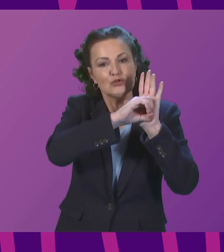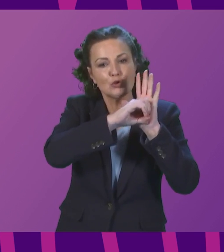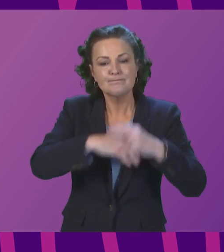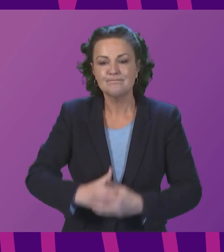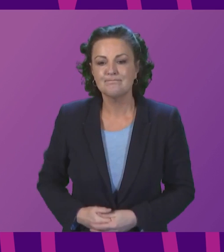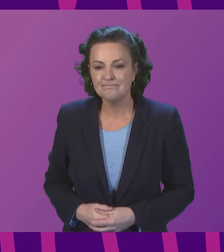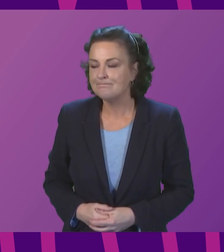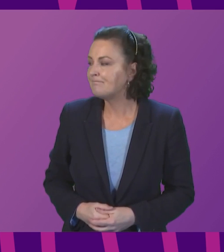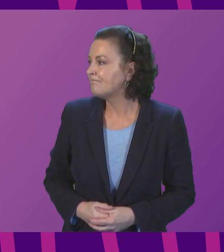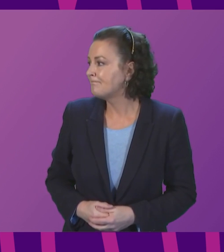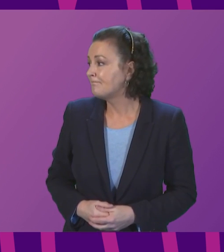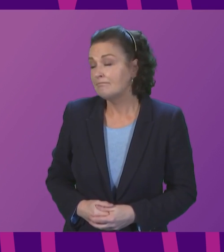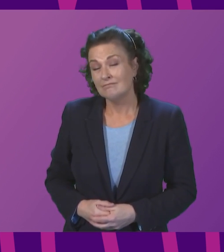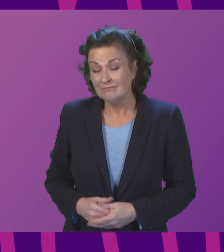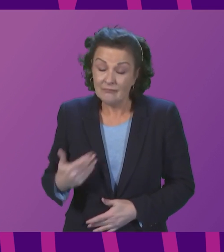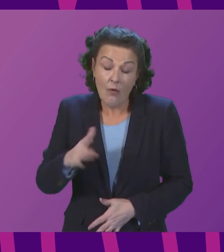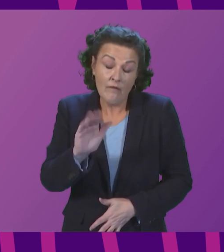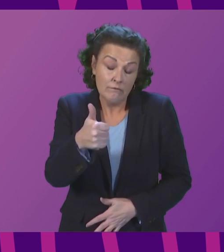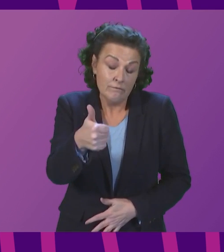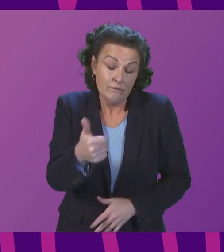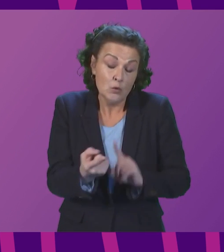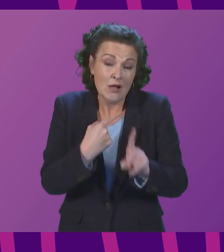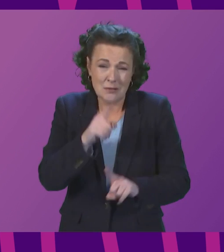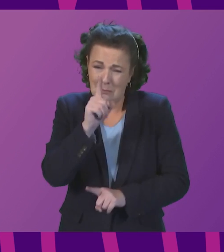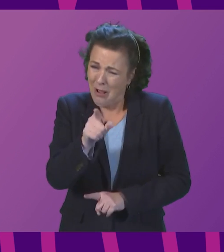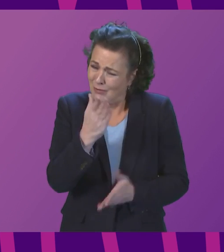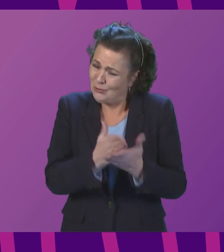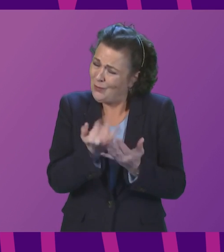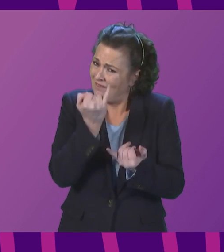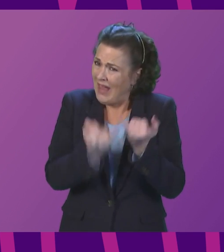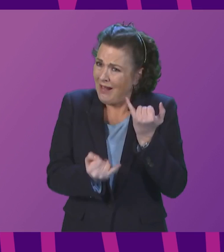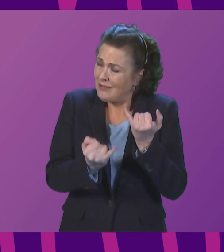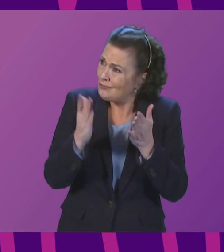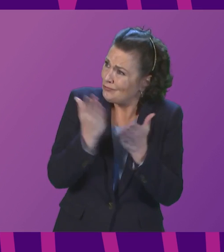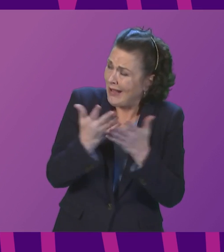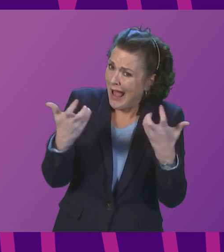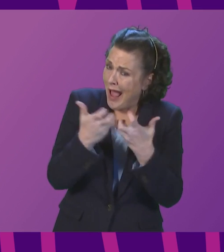approach to rural areas is failing. For the past four years, peatland targets have been missed.